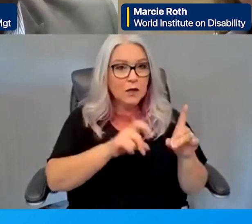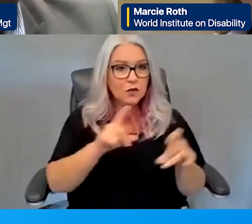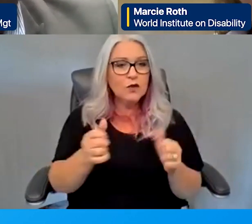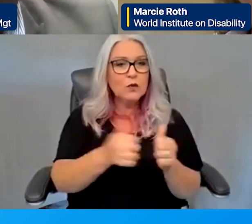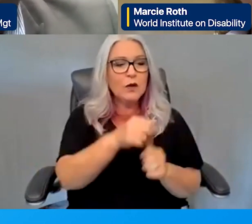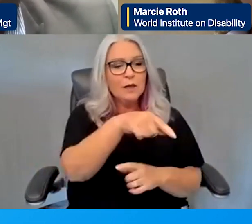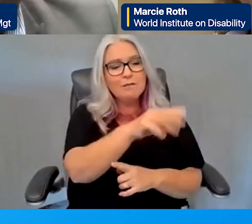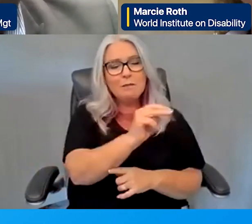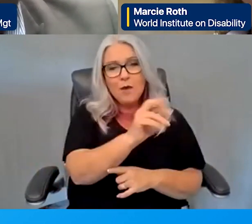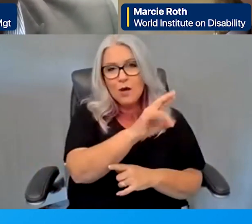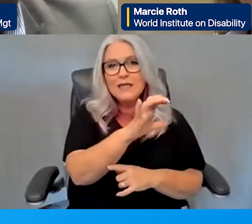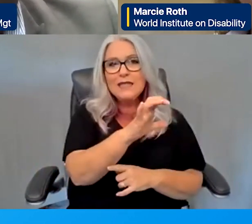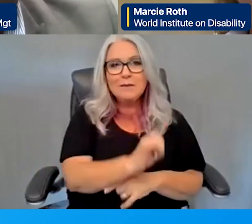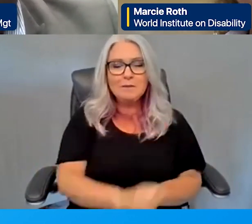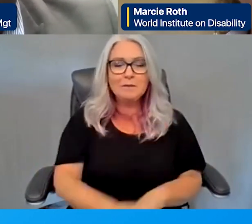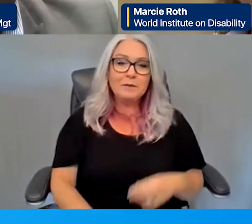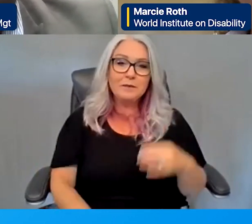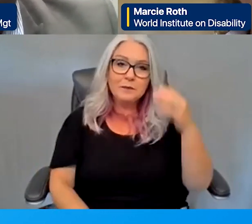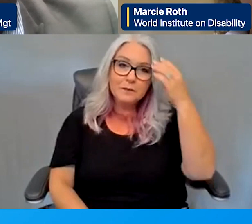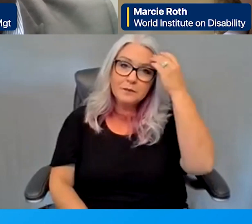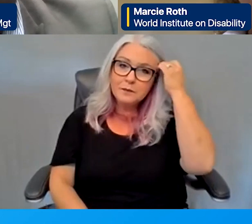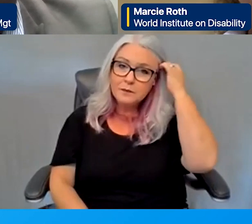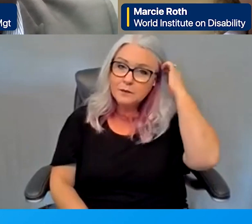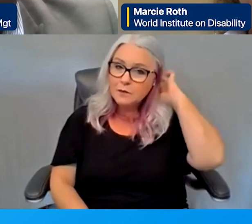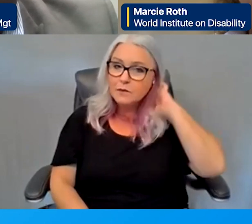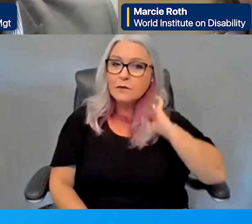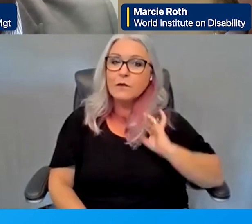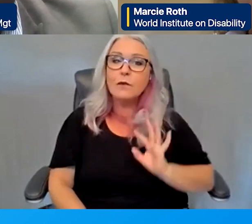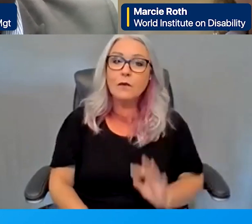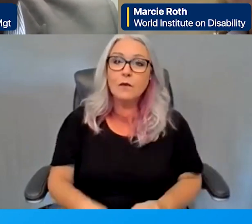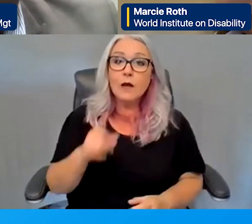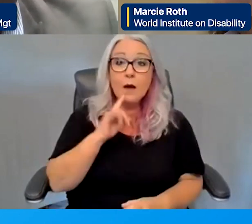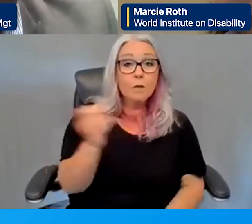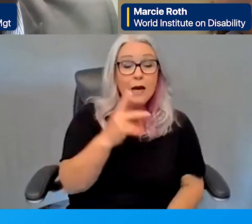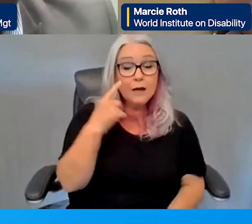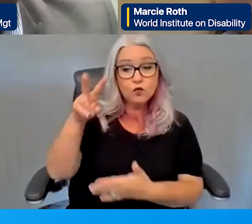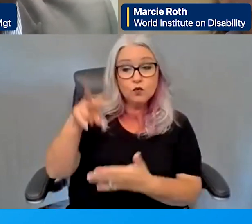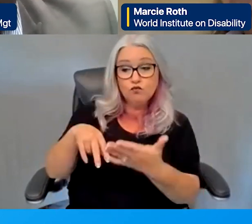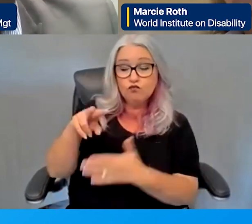I will come back to the chat question here in one second.